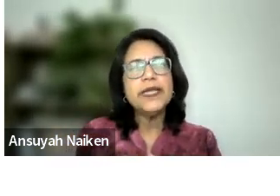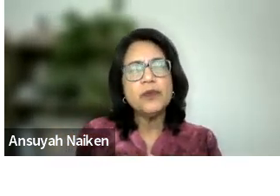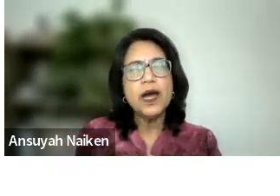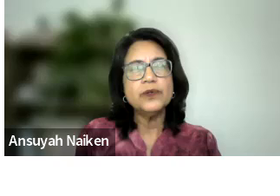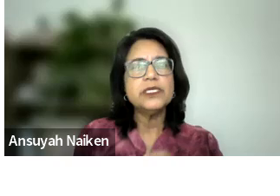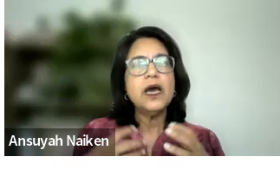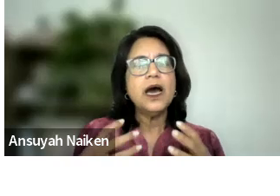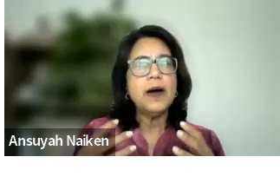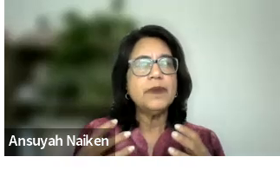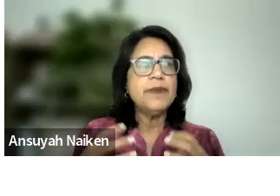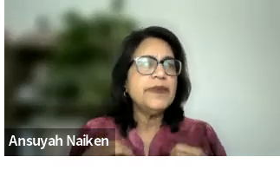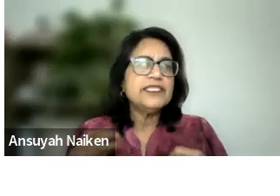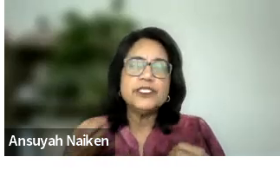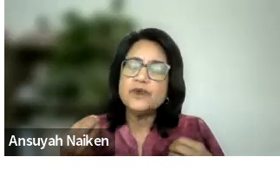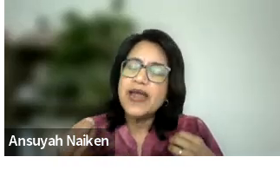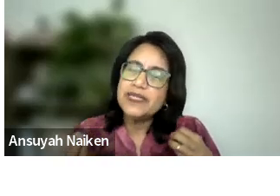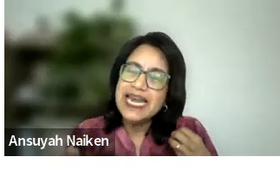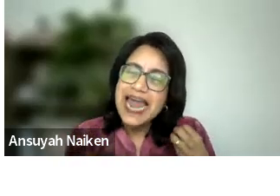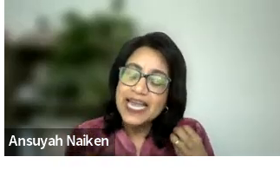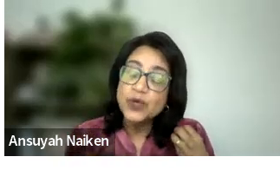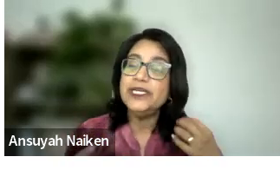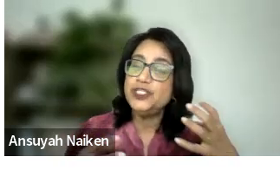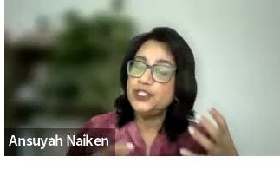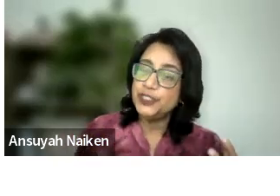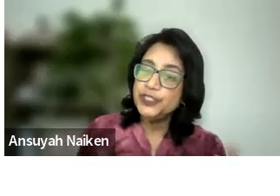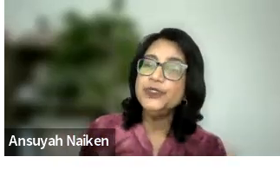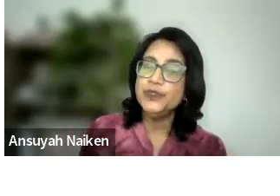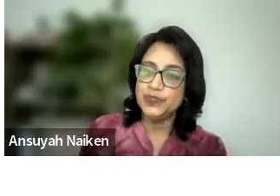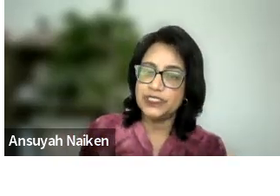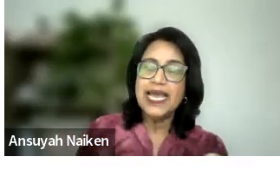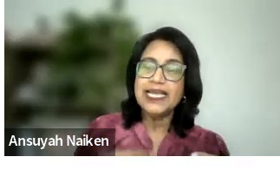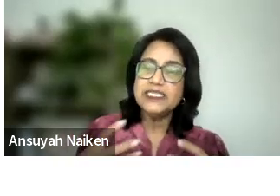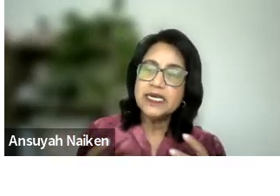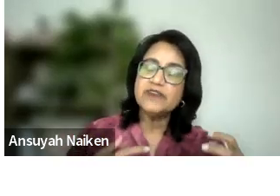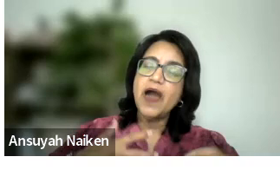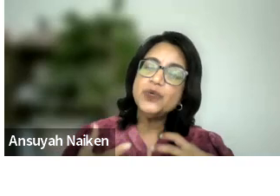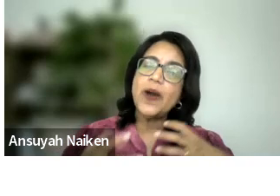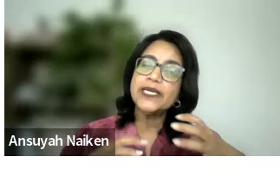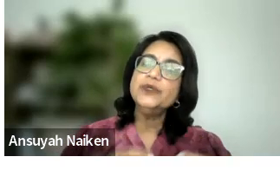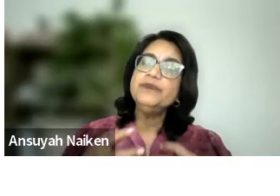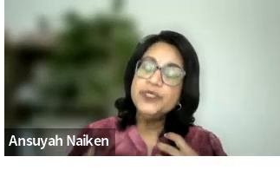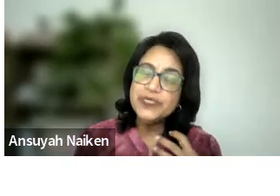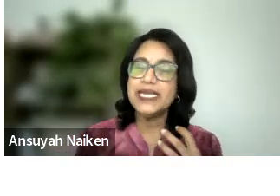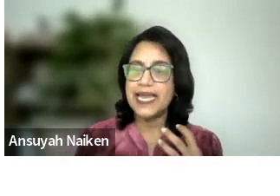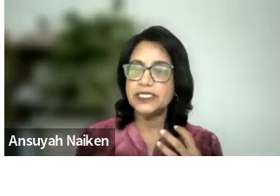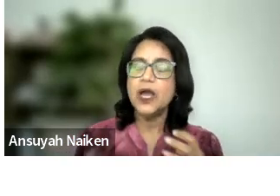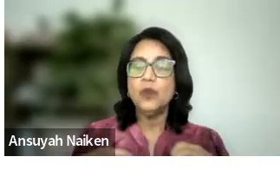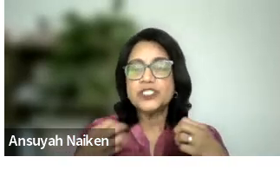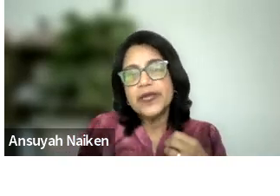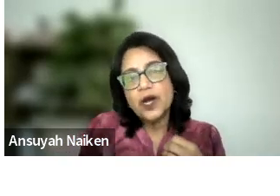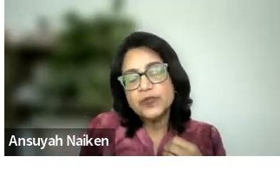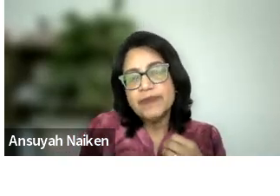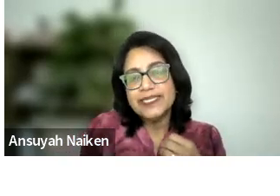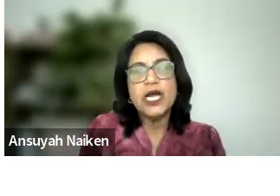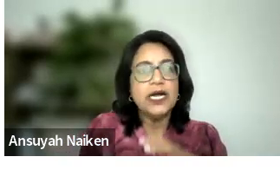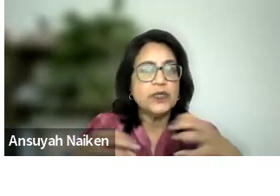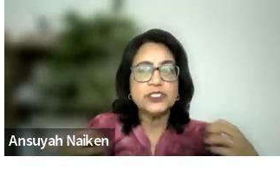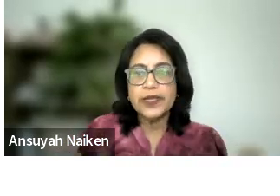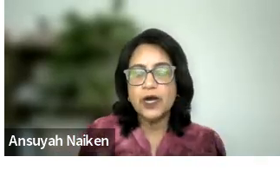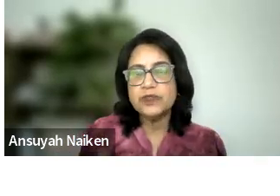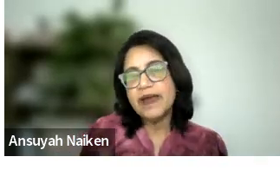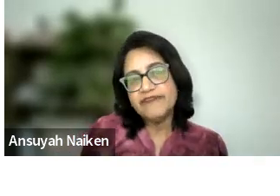So as I said, that level of discomfort.